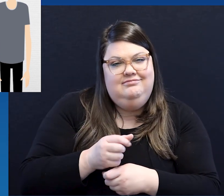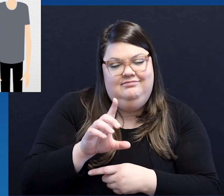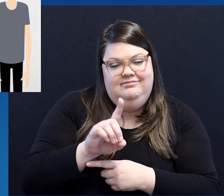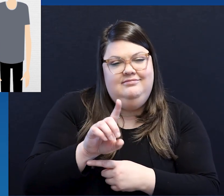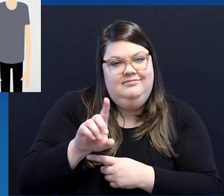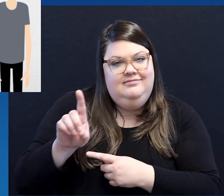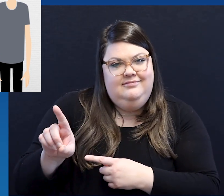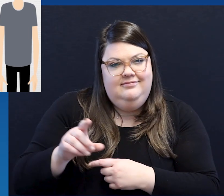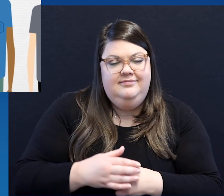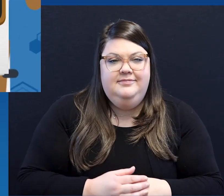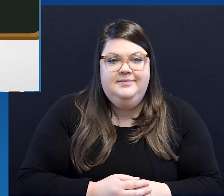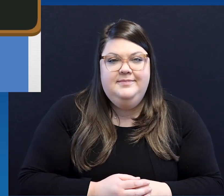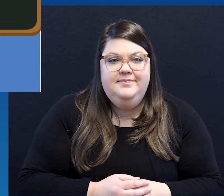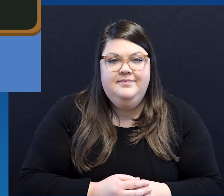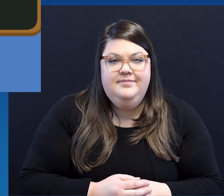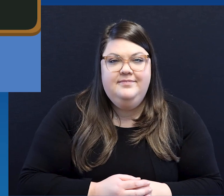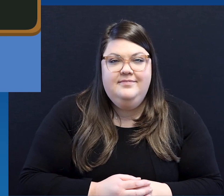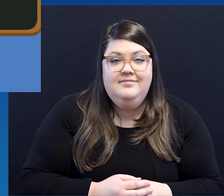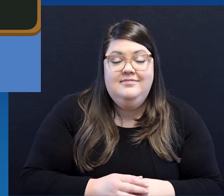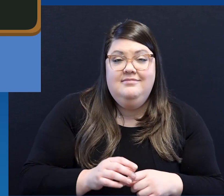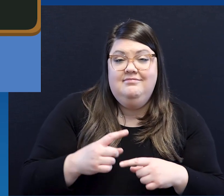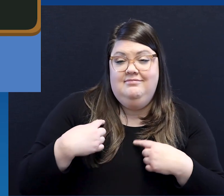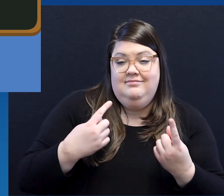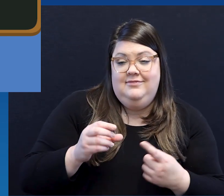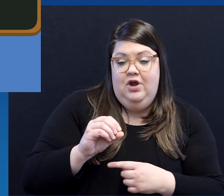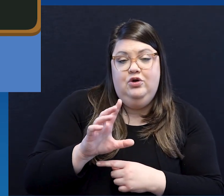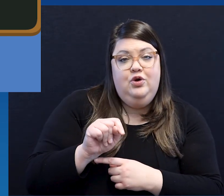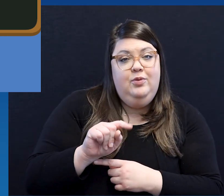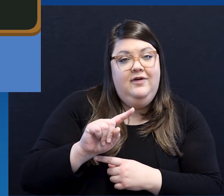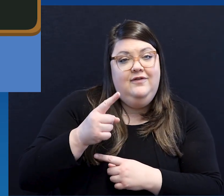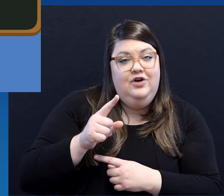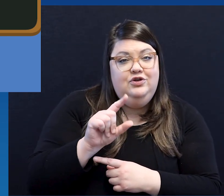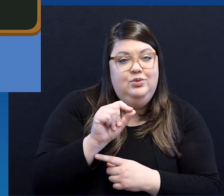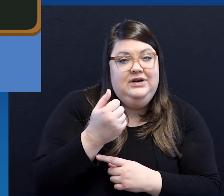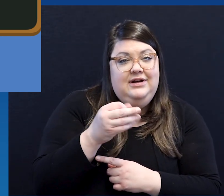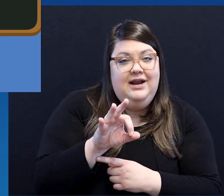healthy, and self-directed lives with the help of services and supports provided by